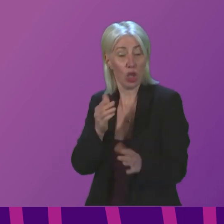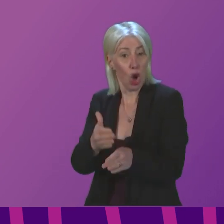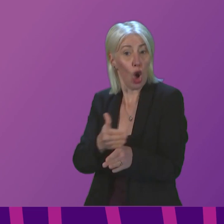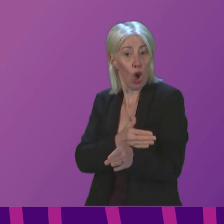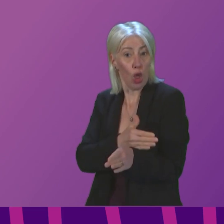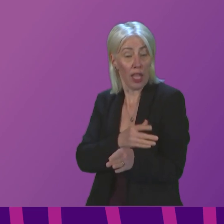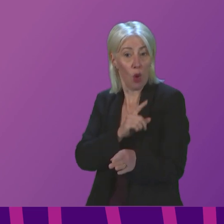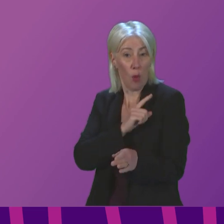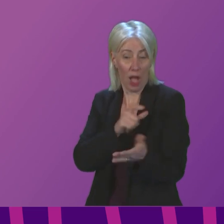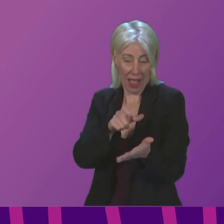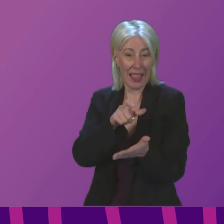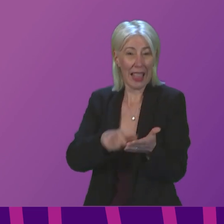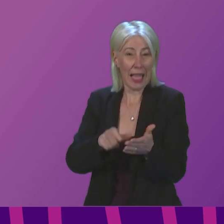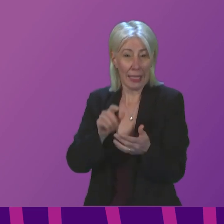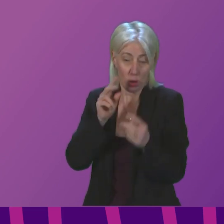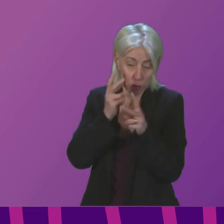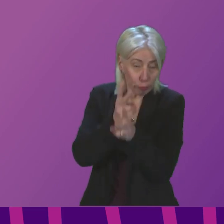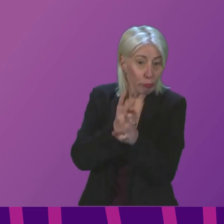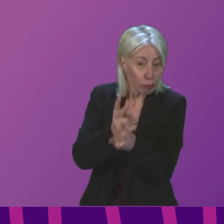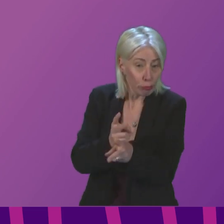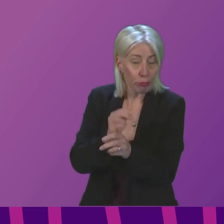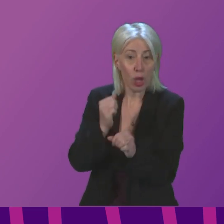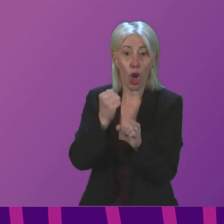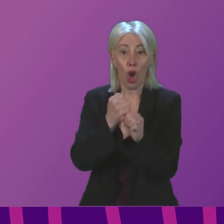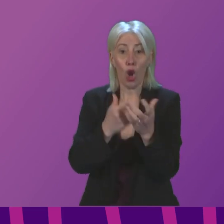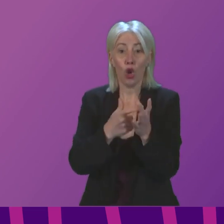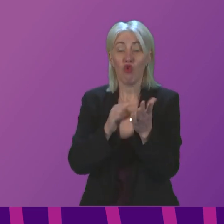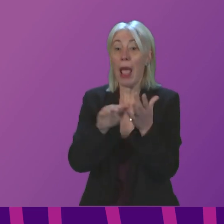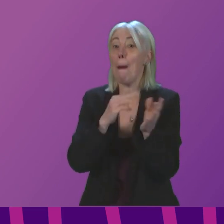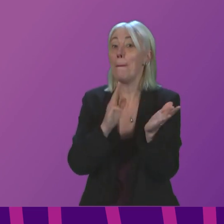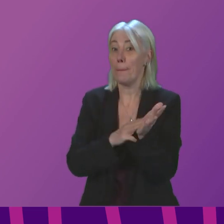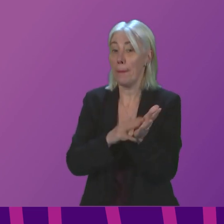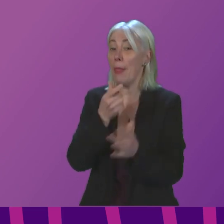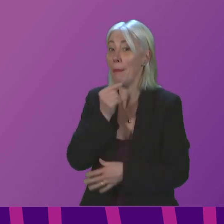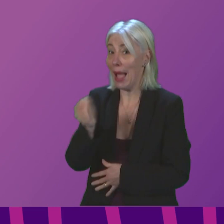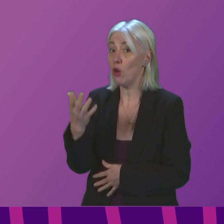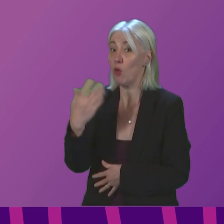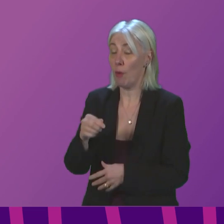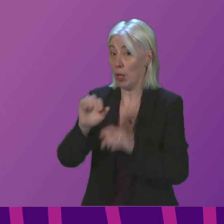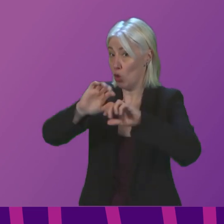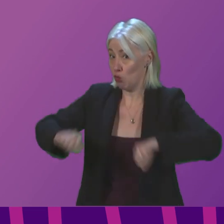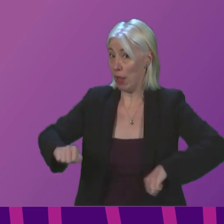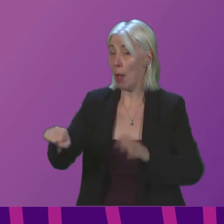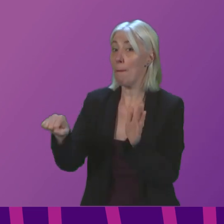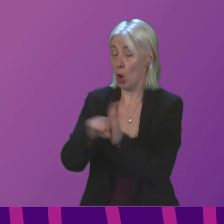on licence. After Graham was sentenced yesterday for this brutal attack and murder, one of